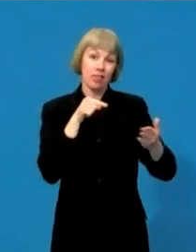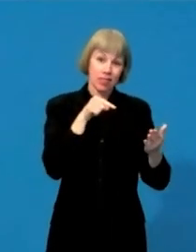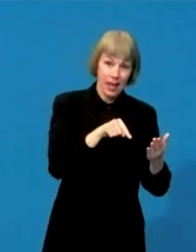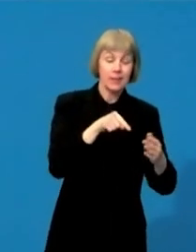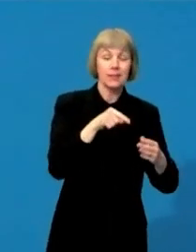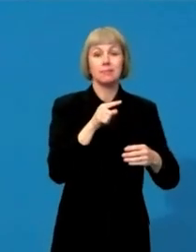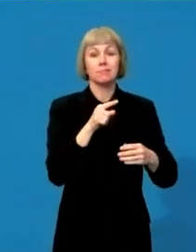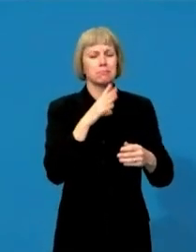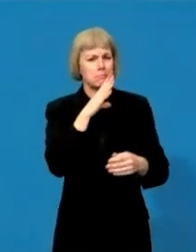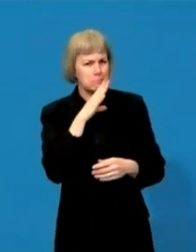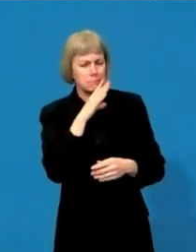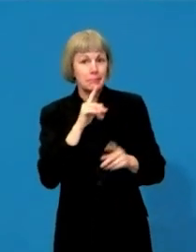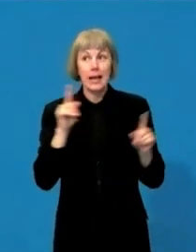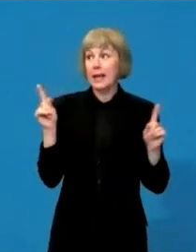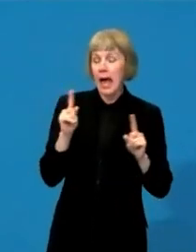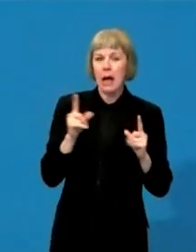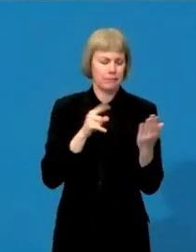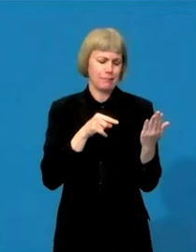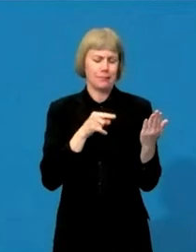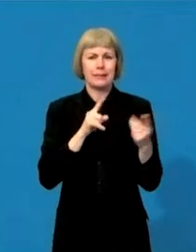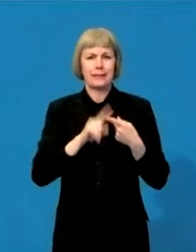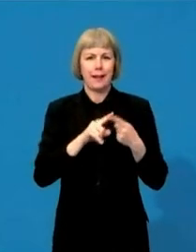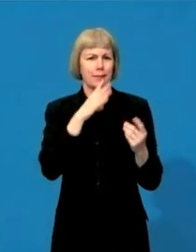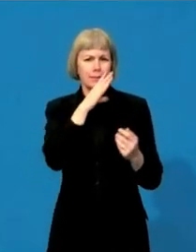I just kind of understand that they are there for those certain supports.